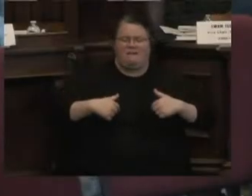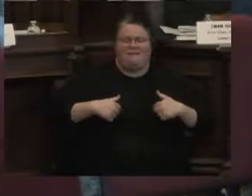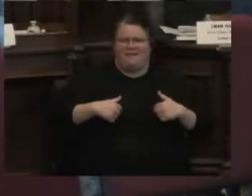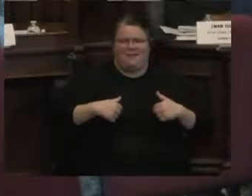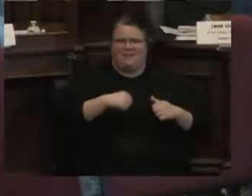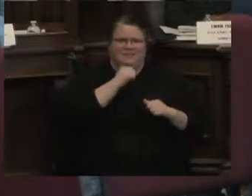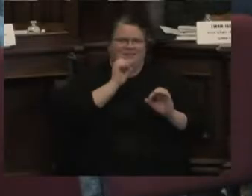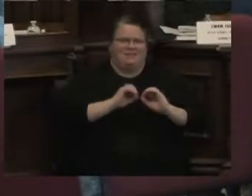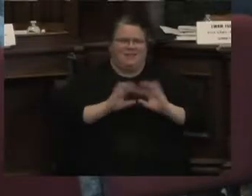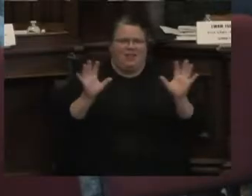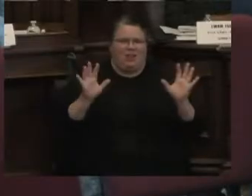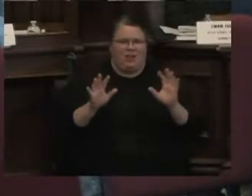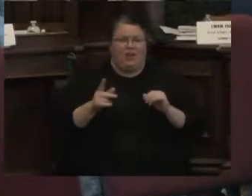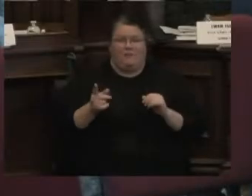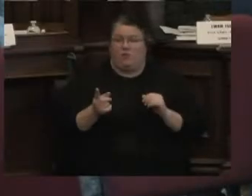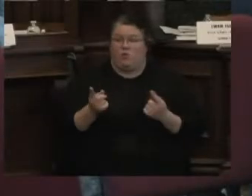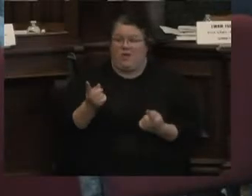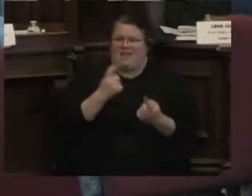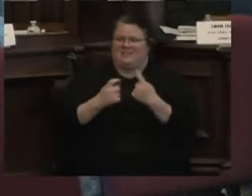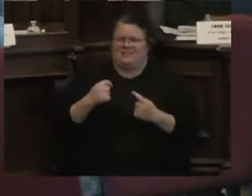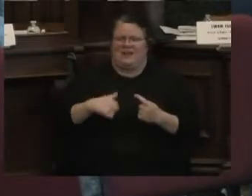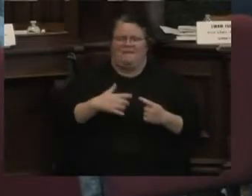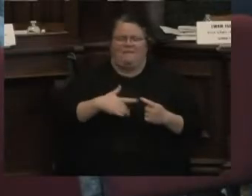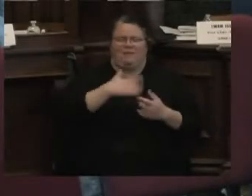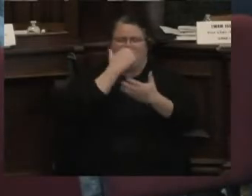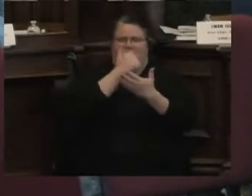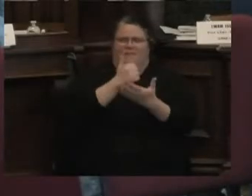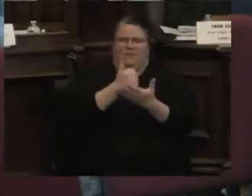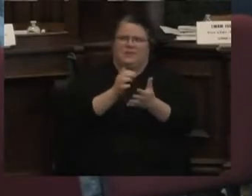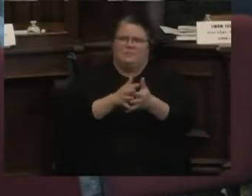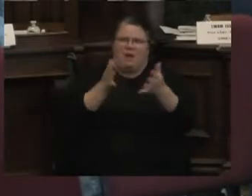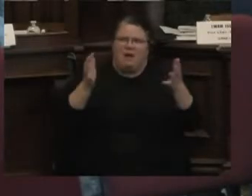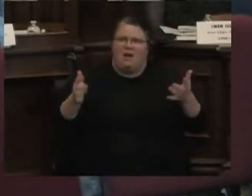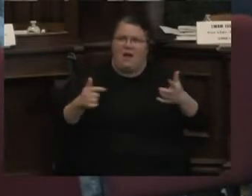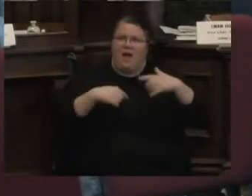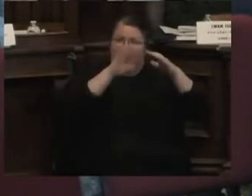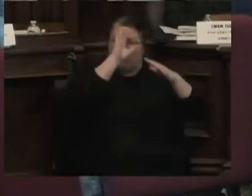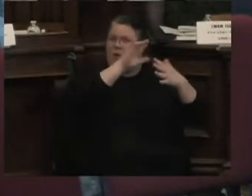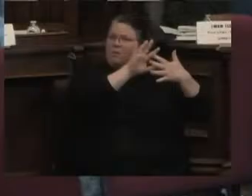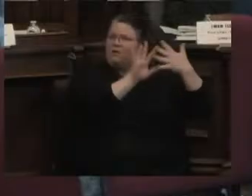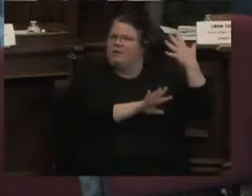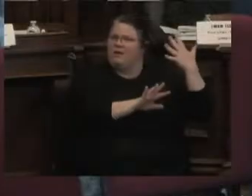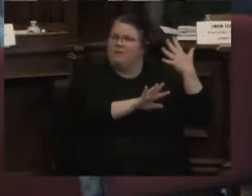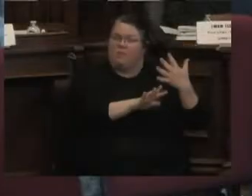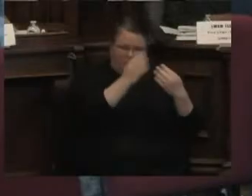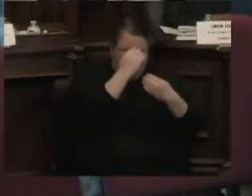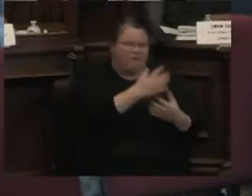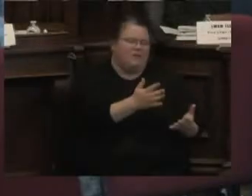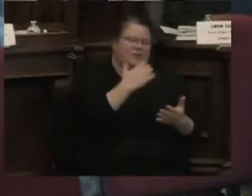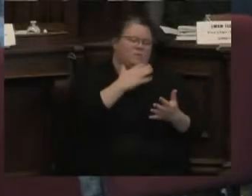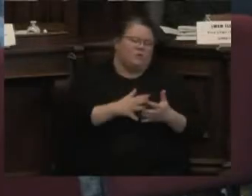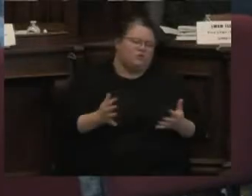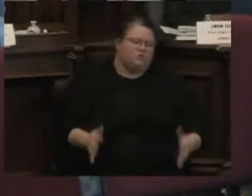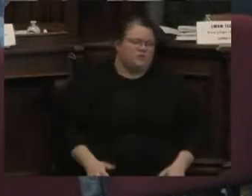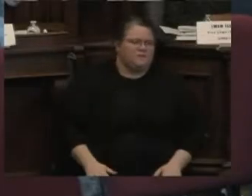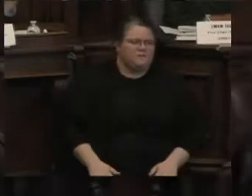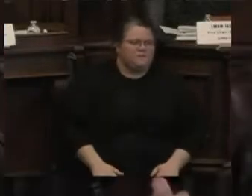Right. Thank you for making that clarification because that wasn't explicit. And that's why questions are helpful, because